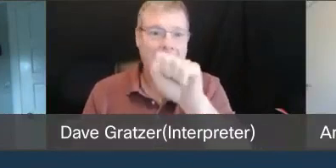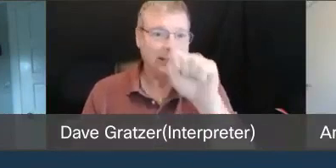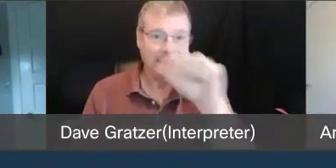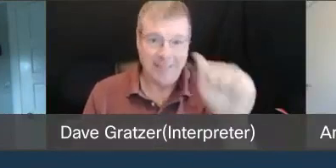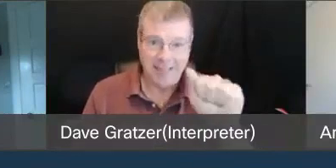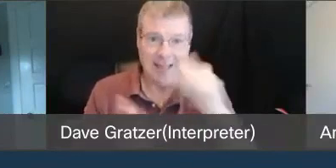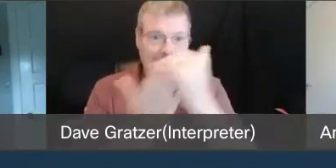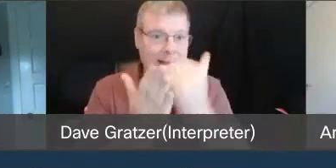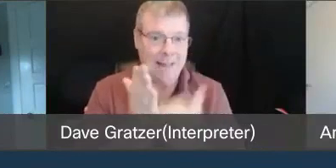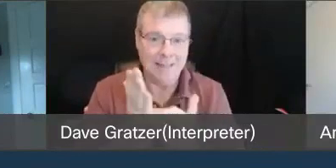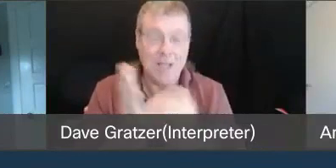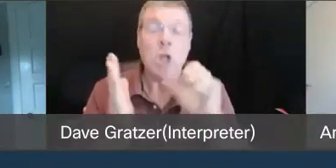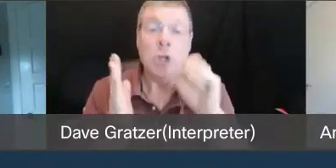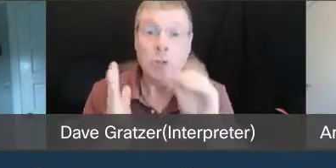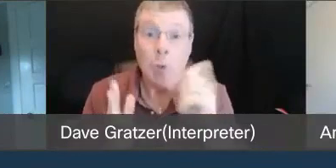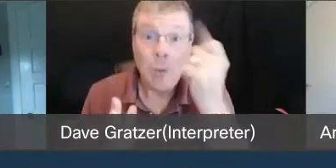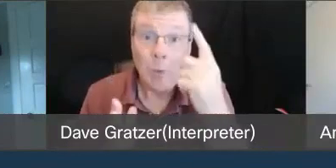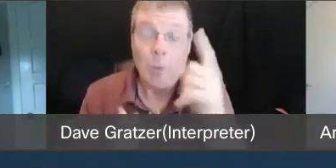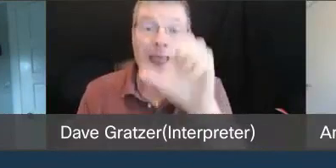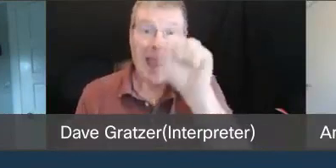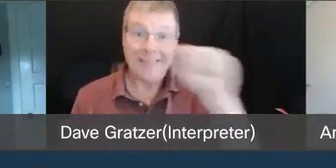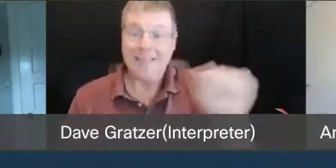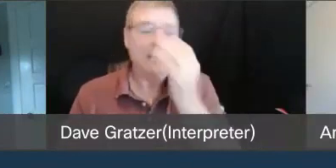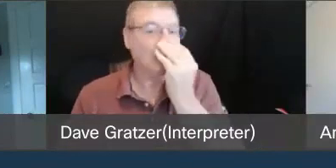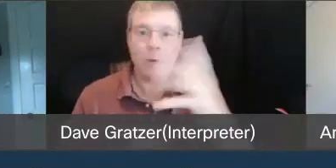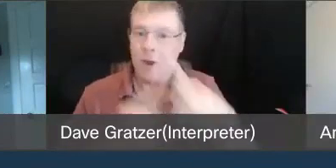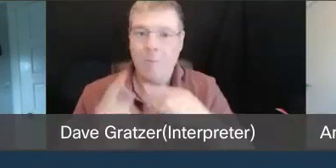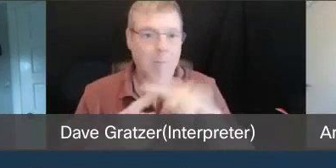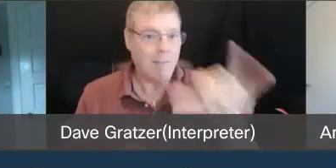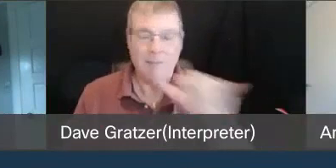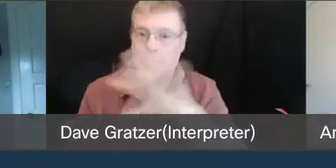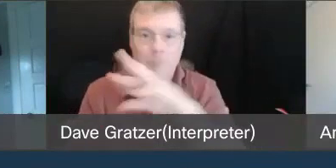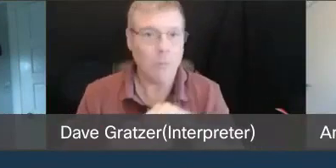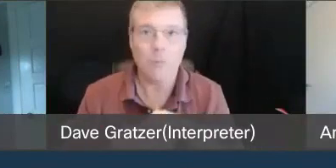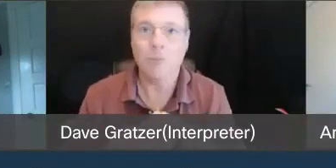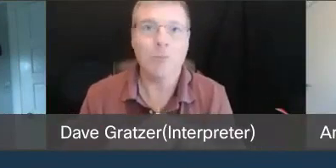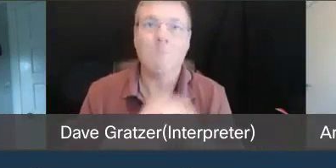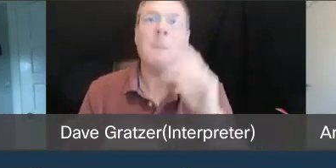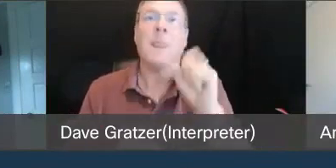so we do not need to include that diagnosis in the introduction. We do need to address substance use